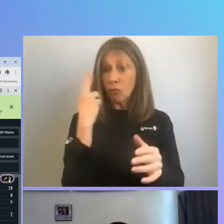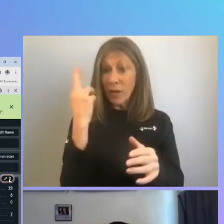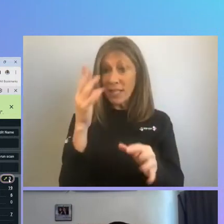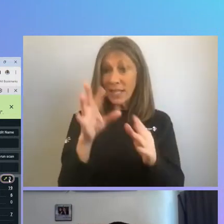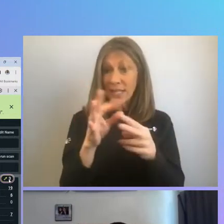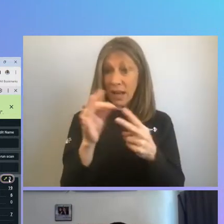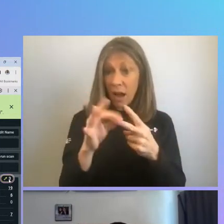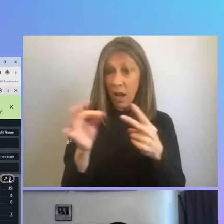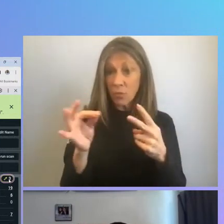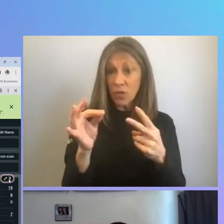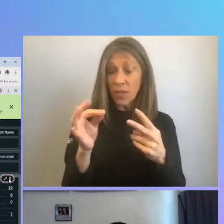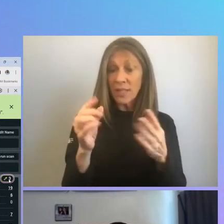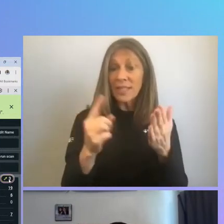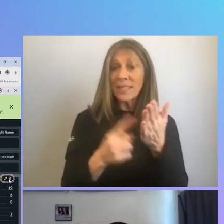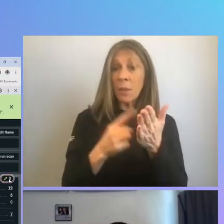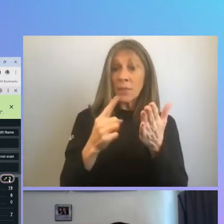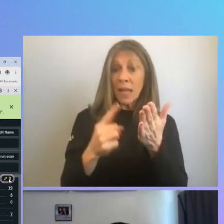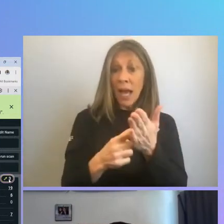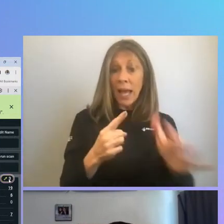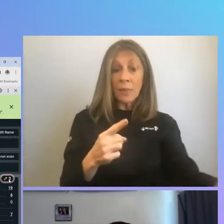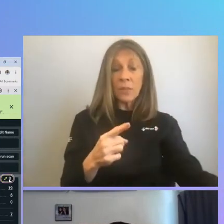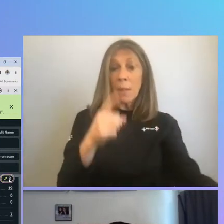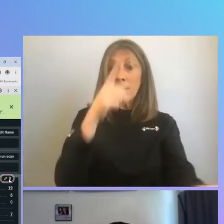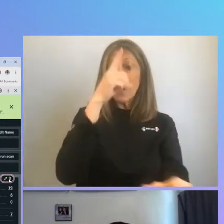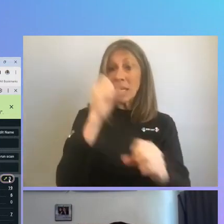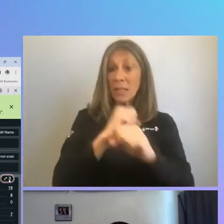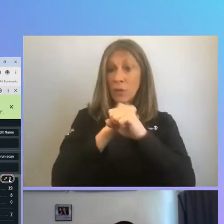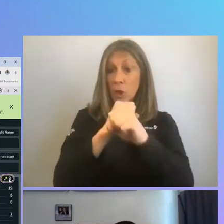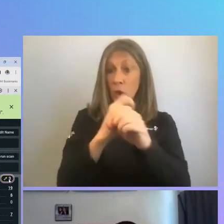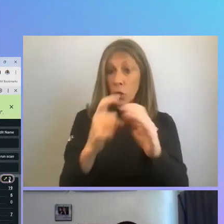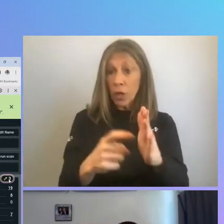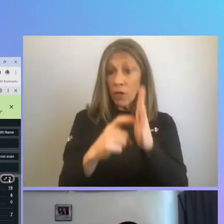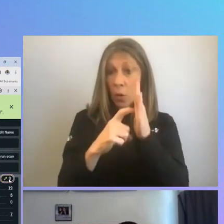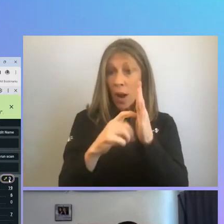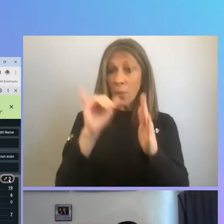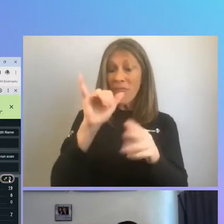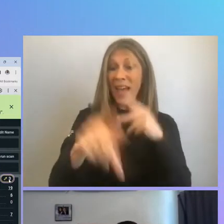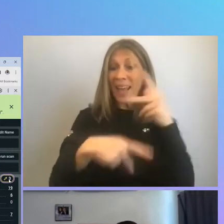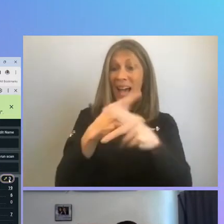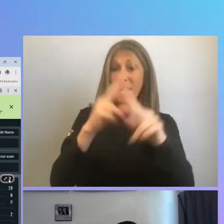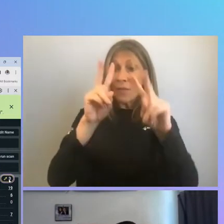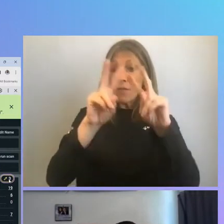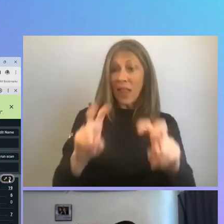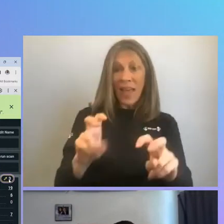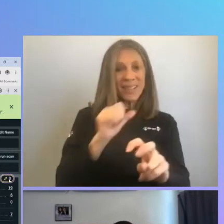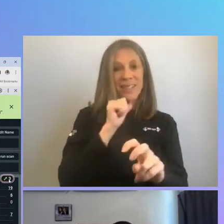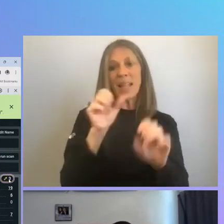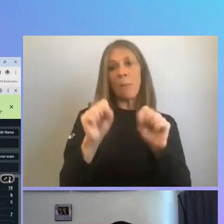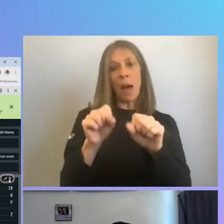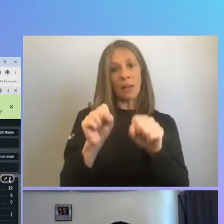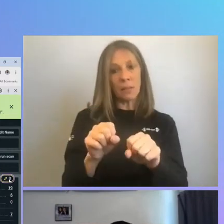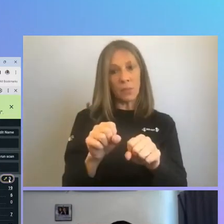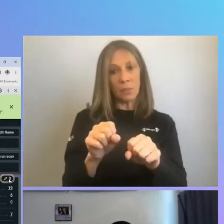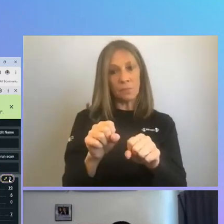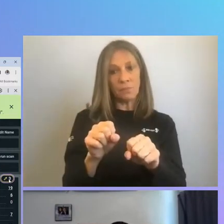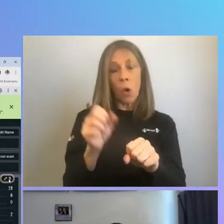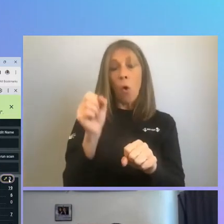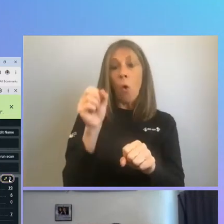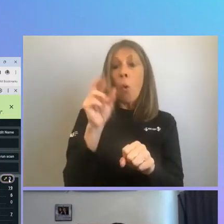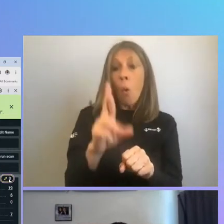sometimes, um, because of security requirements, that kind of analysis is not possible or it does take a little bit of